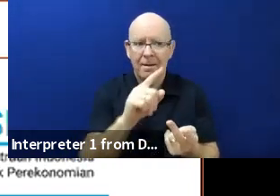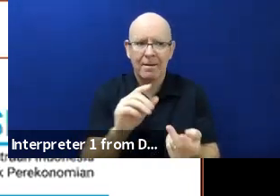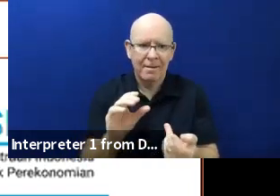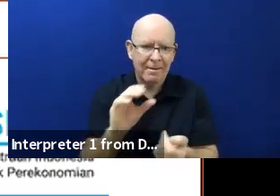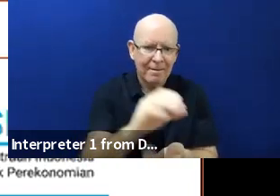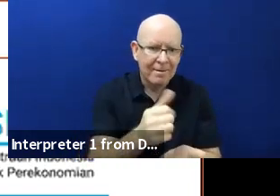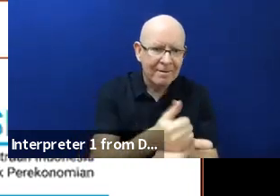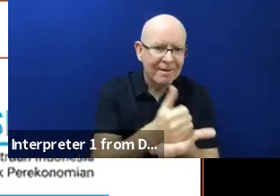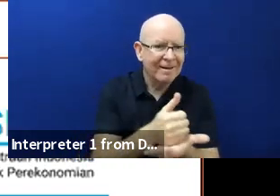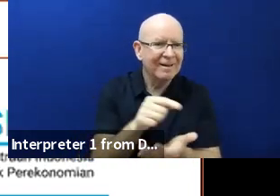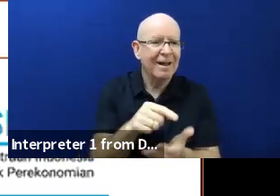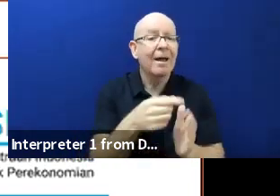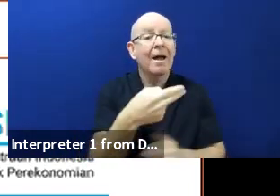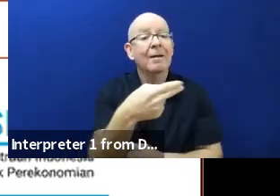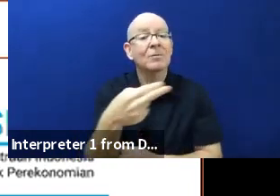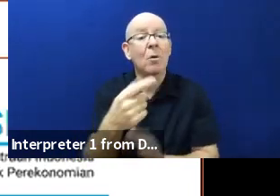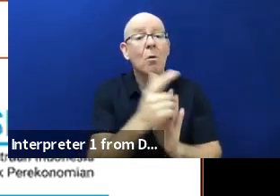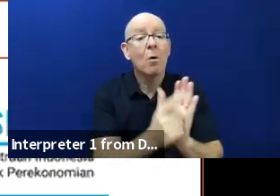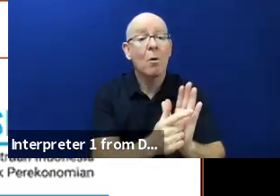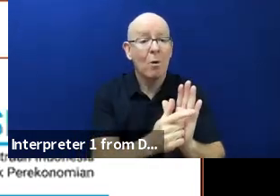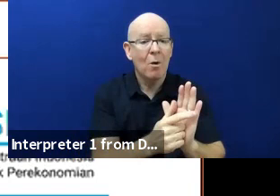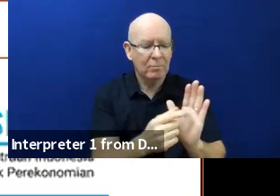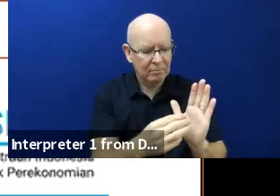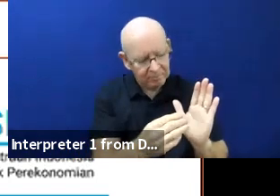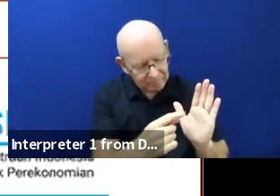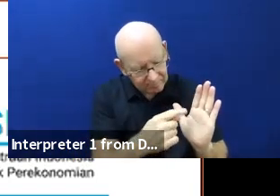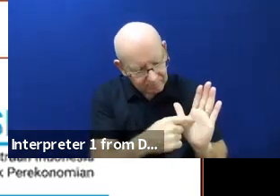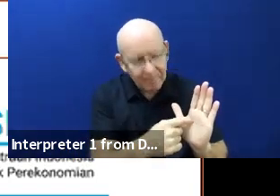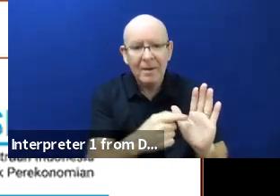The implementing regulation for concessions and incentives are still being discussed.